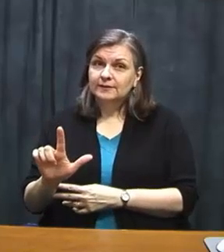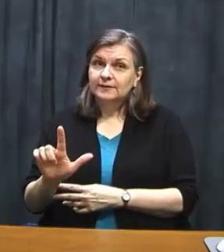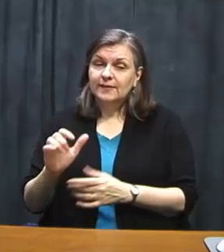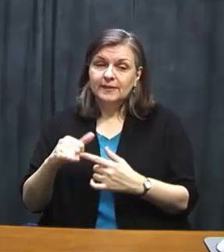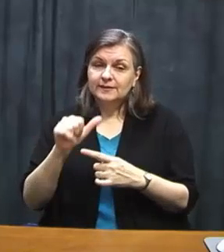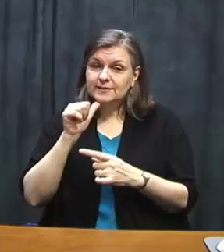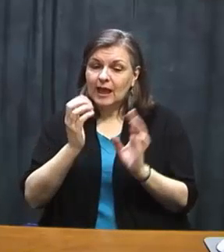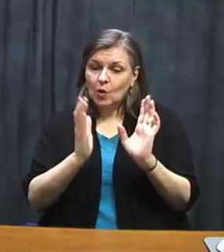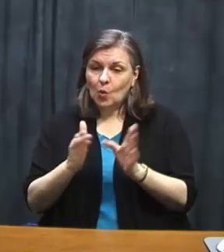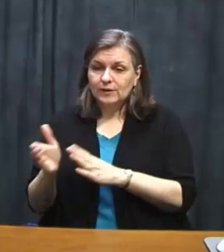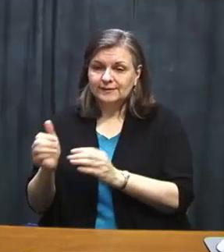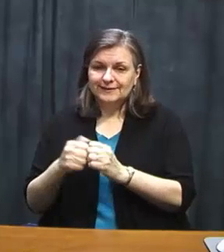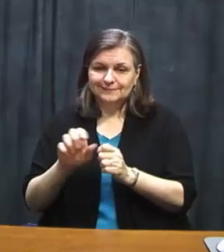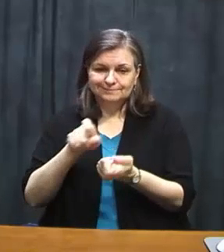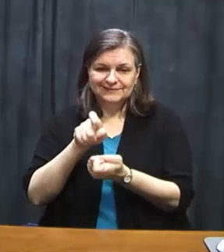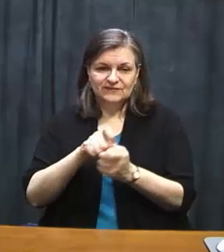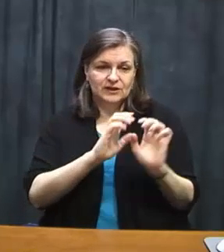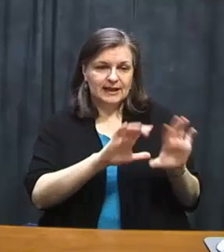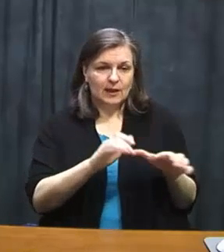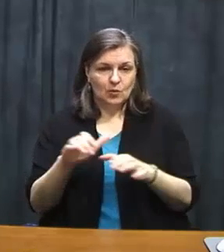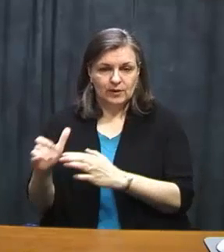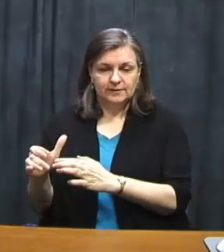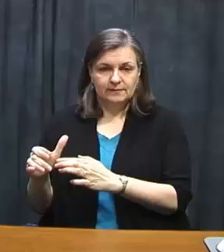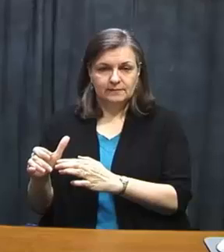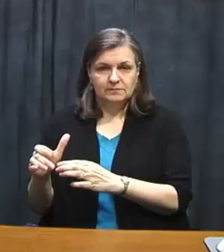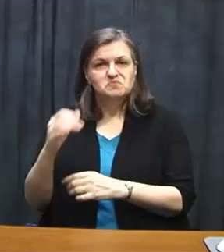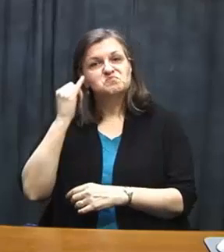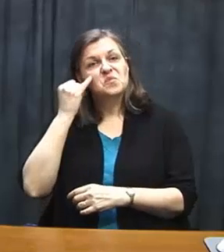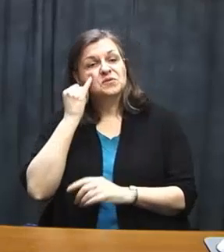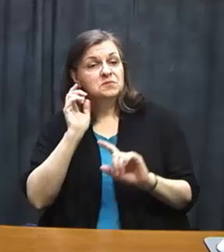organized in categories or even in the grocery store